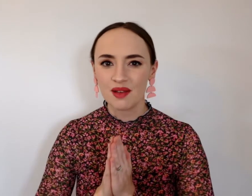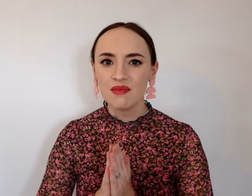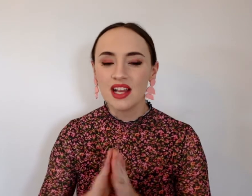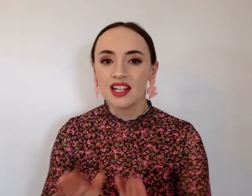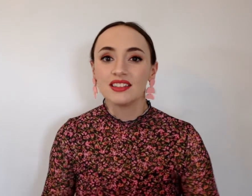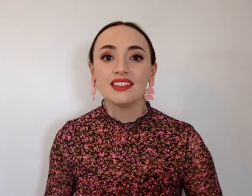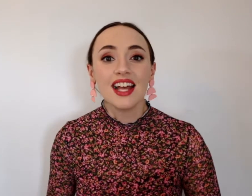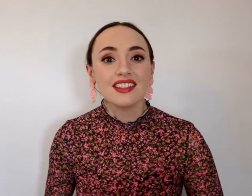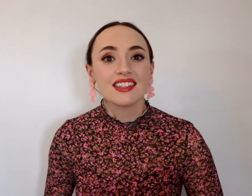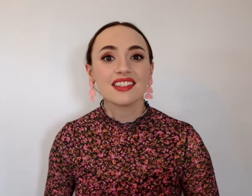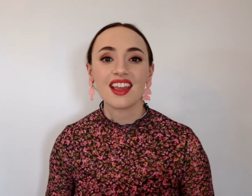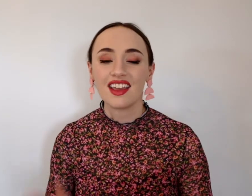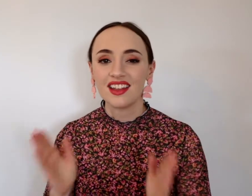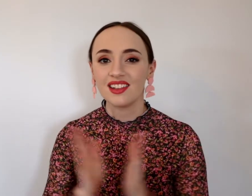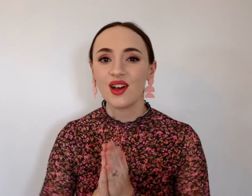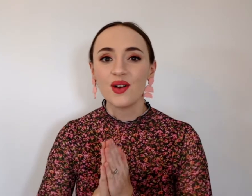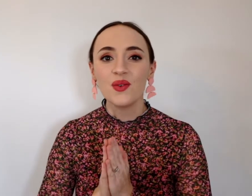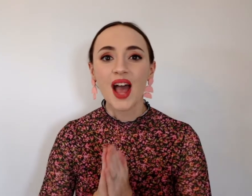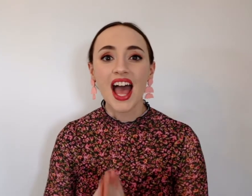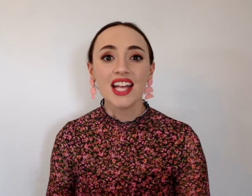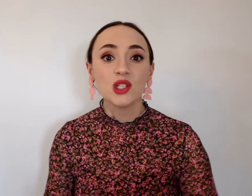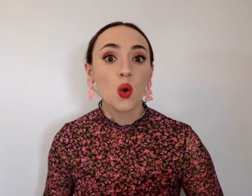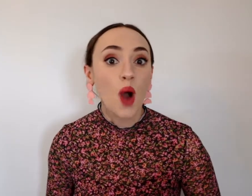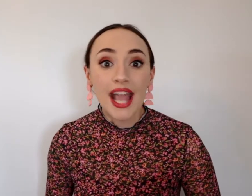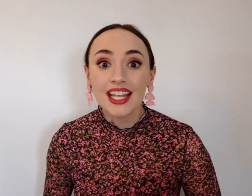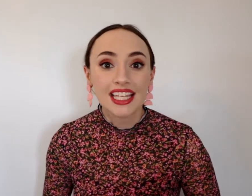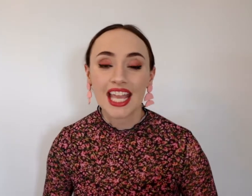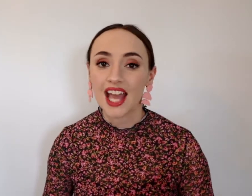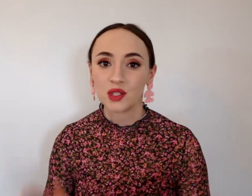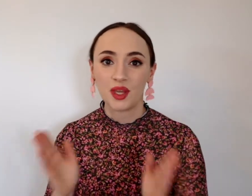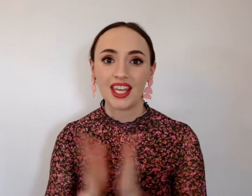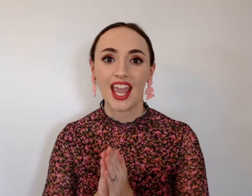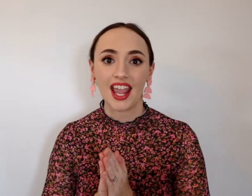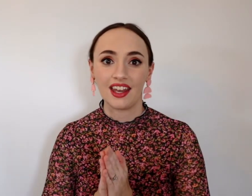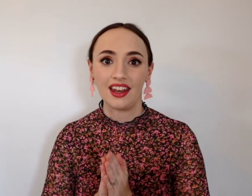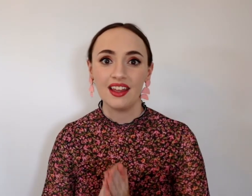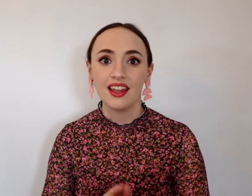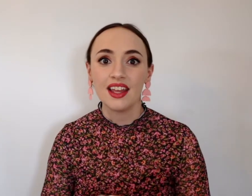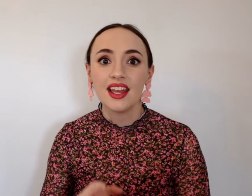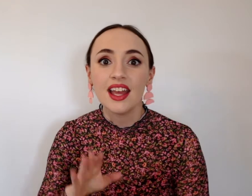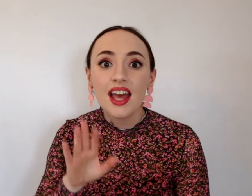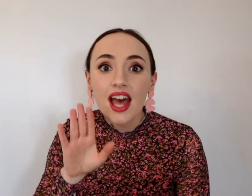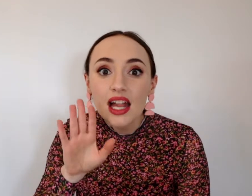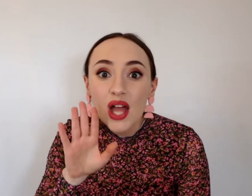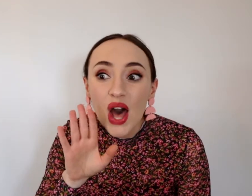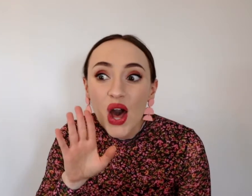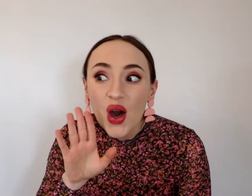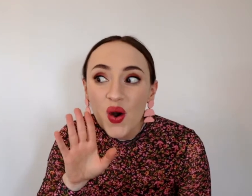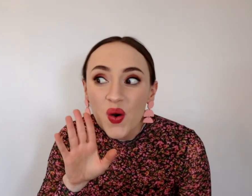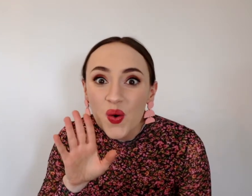Let's say hello as quietly as we can. Hello